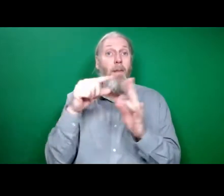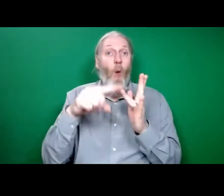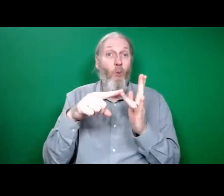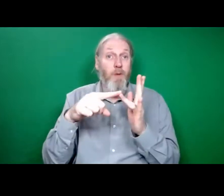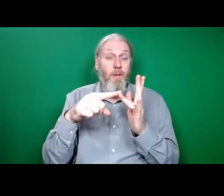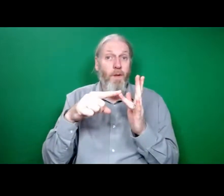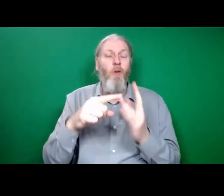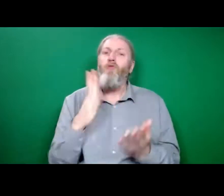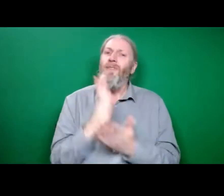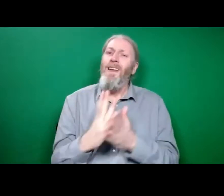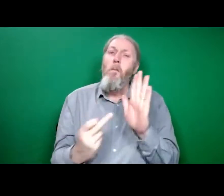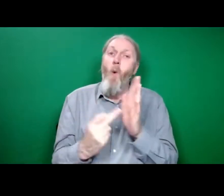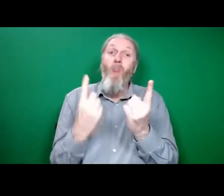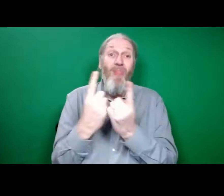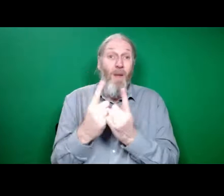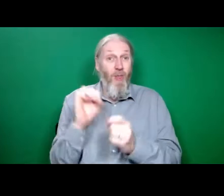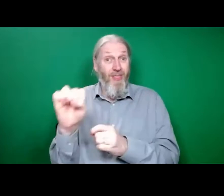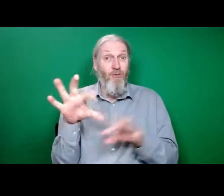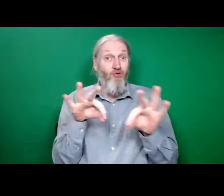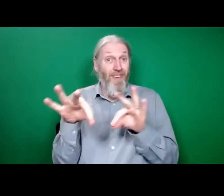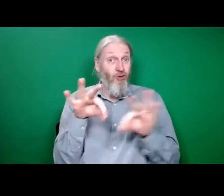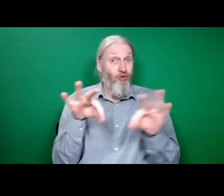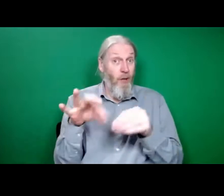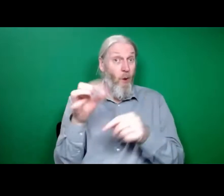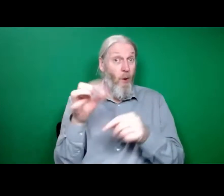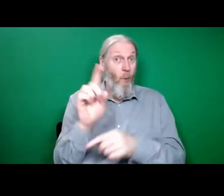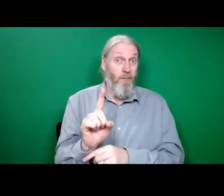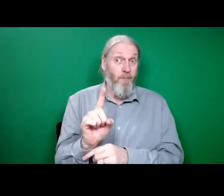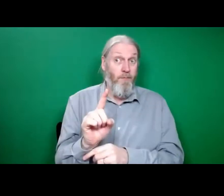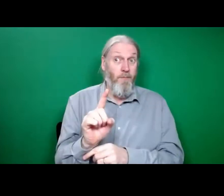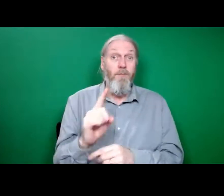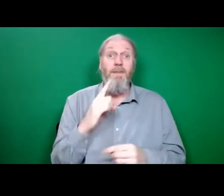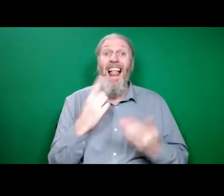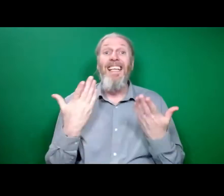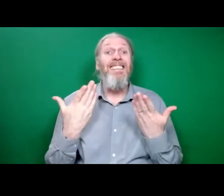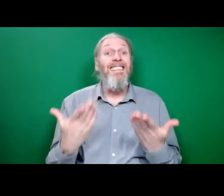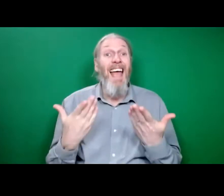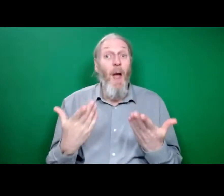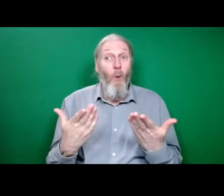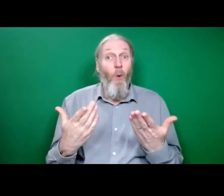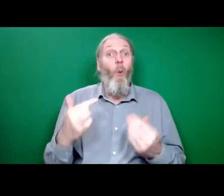And, you know, some prime examples of that are ideas test, the creative people and place it's organisation